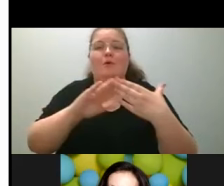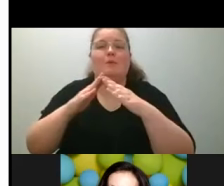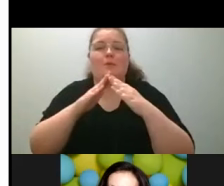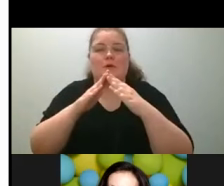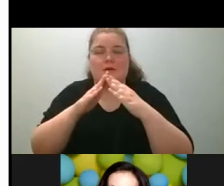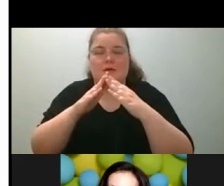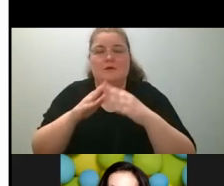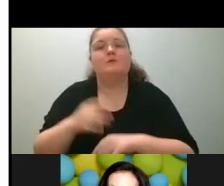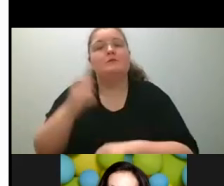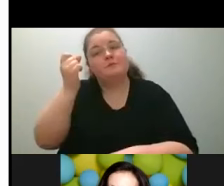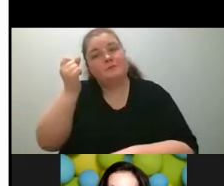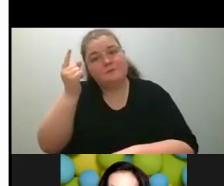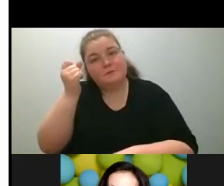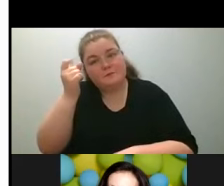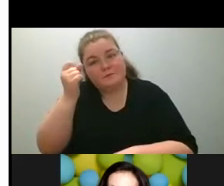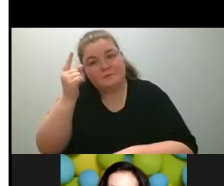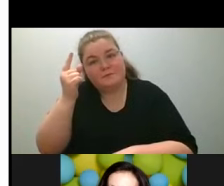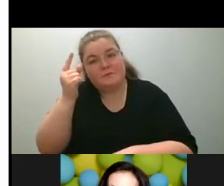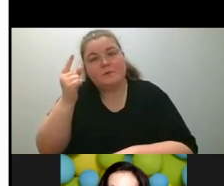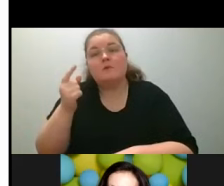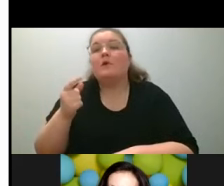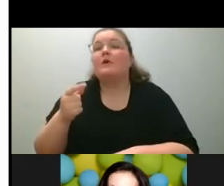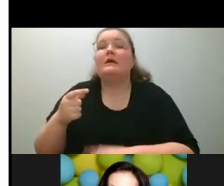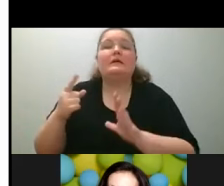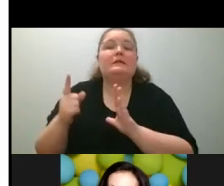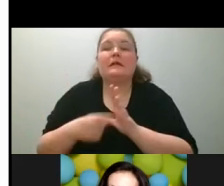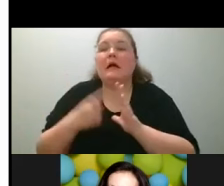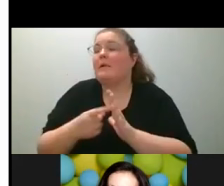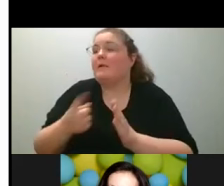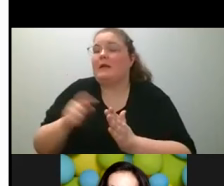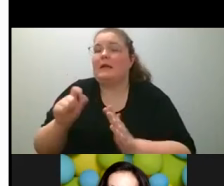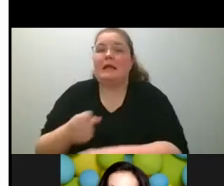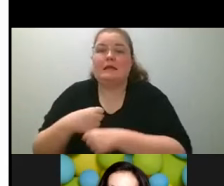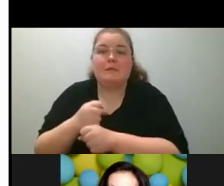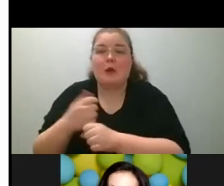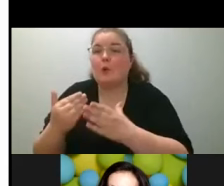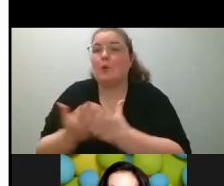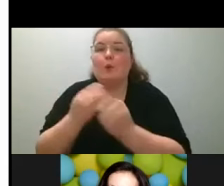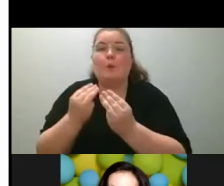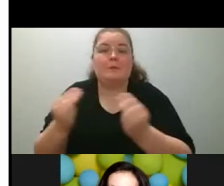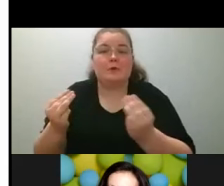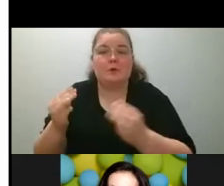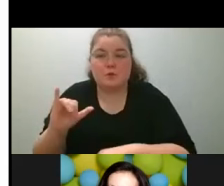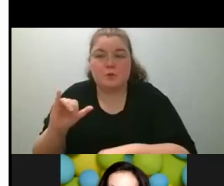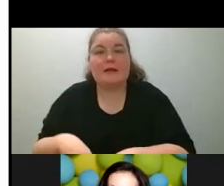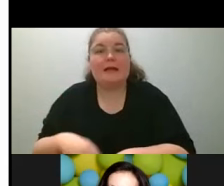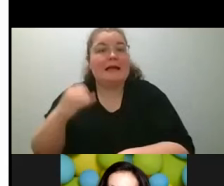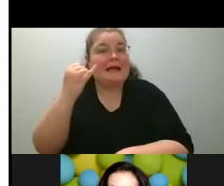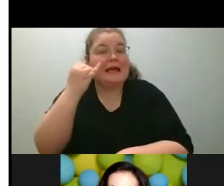However, there is always new content being created at some point. And if you are in the lucky position